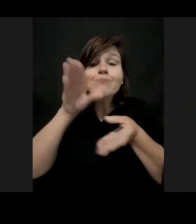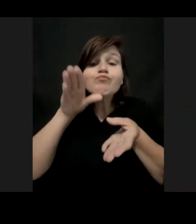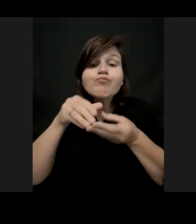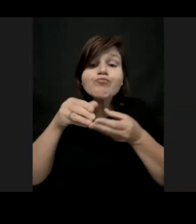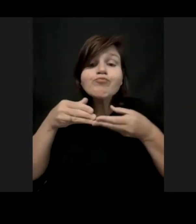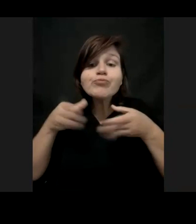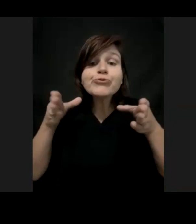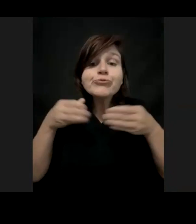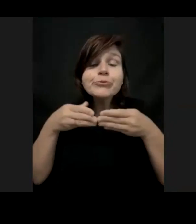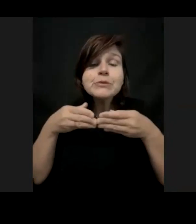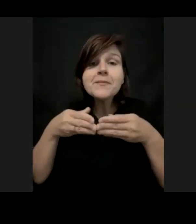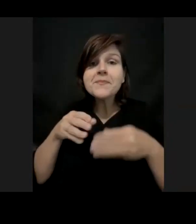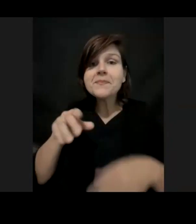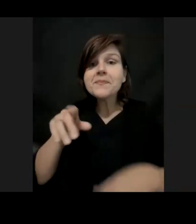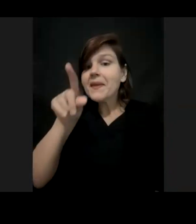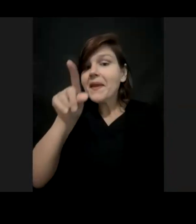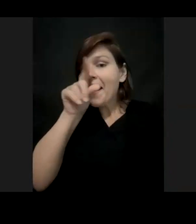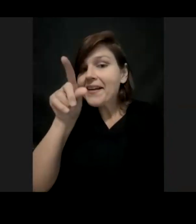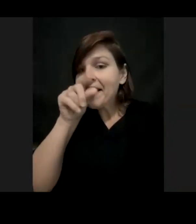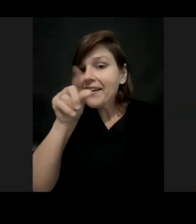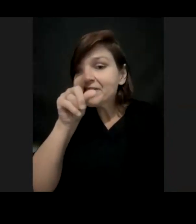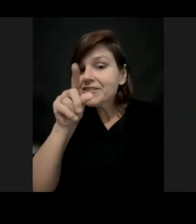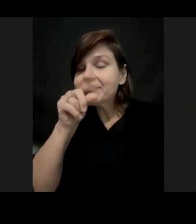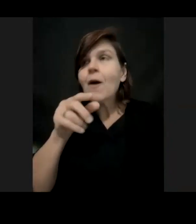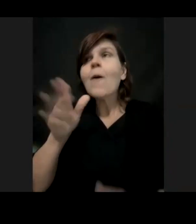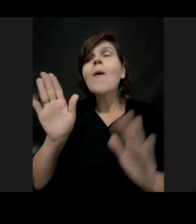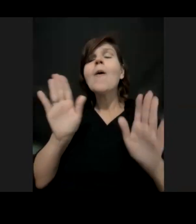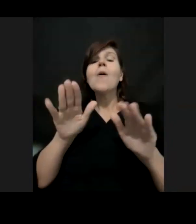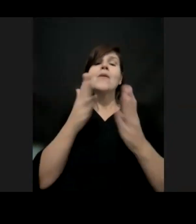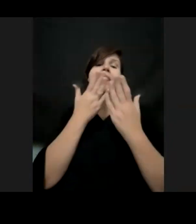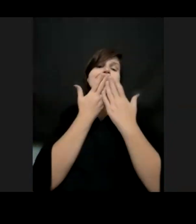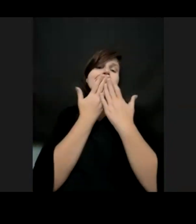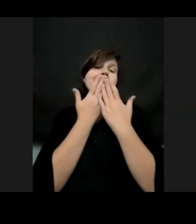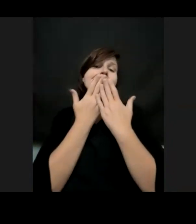Alishaaa said, “Thank you for helping me, and now it's time for me